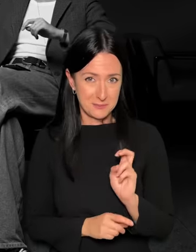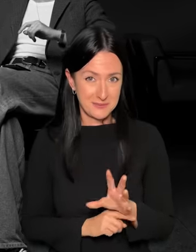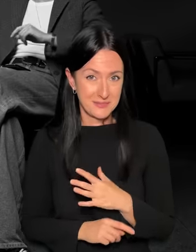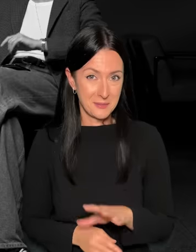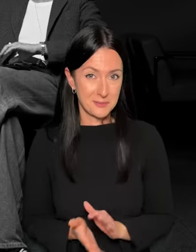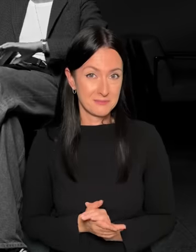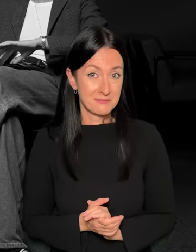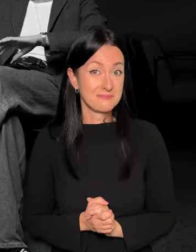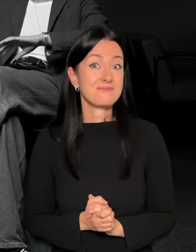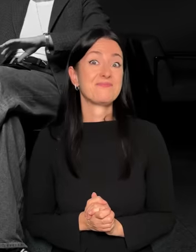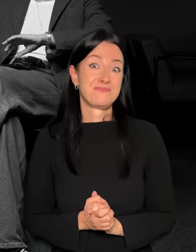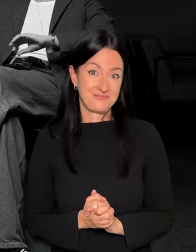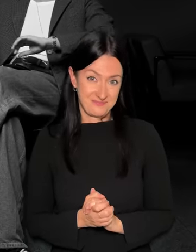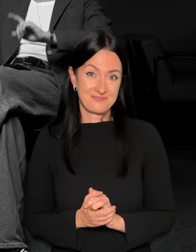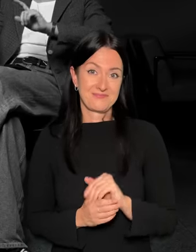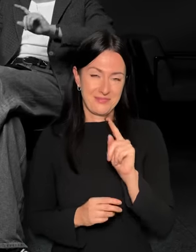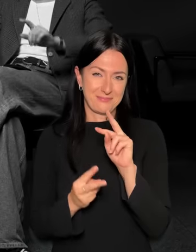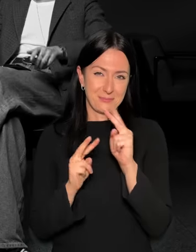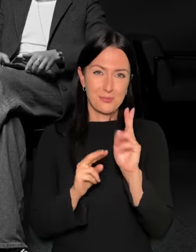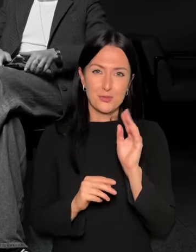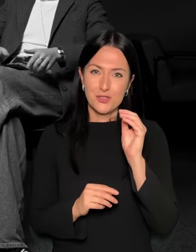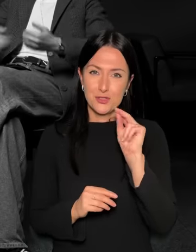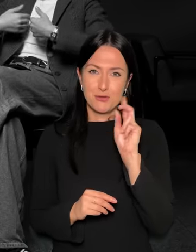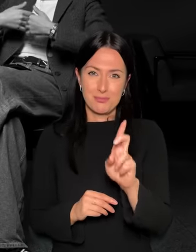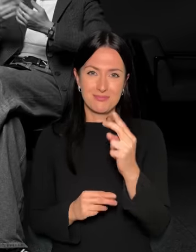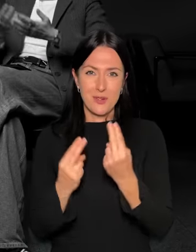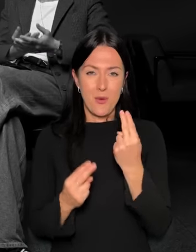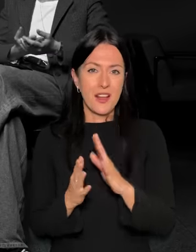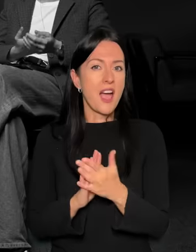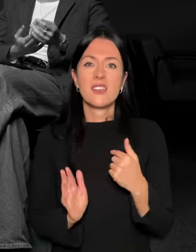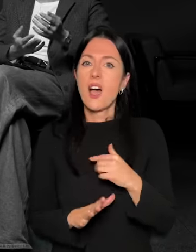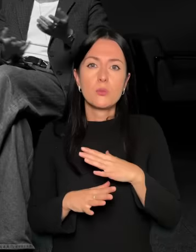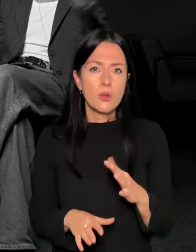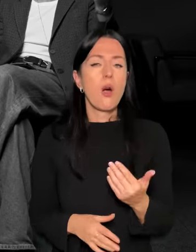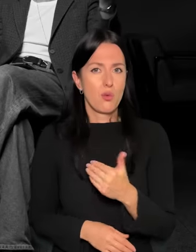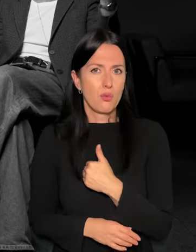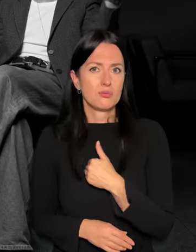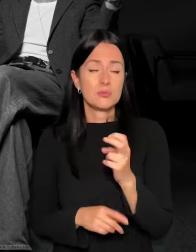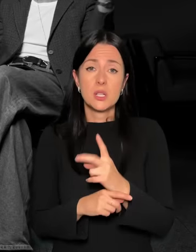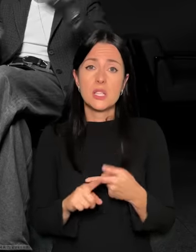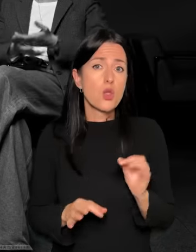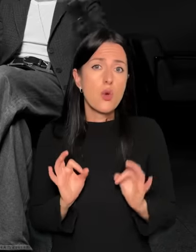This will fit in black and white, please. I haven't been there either, but I'd like to go.